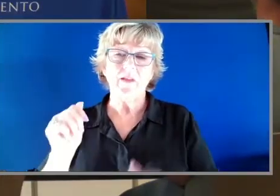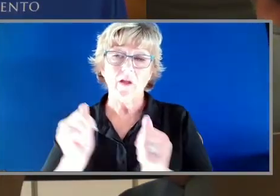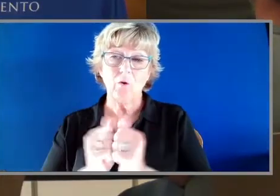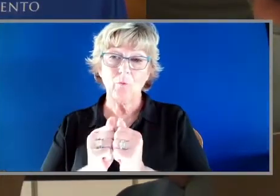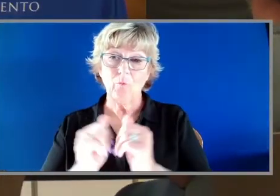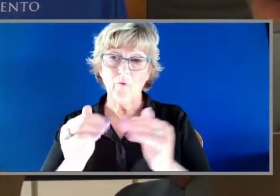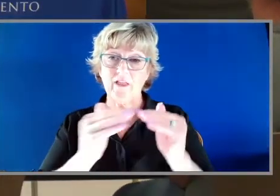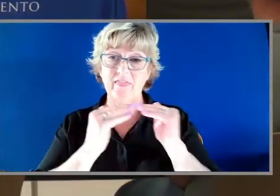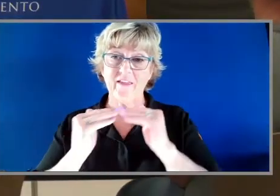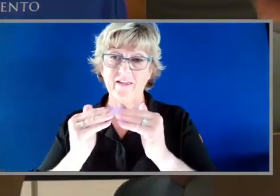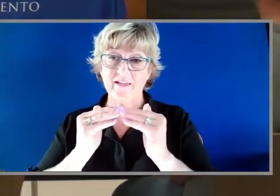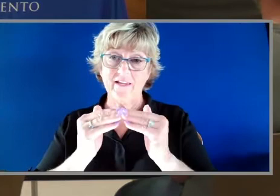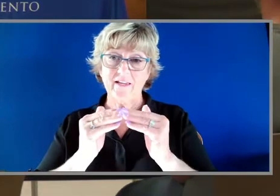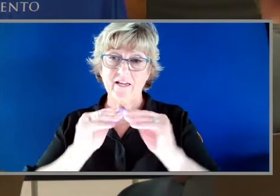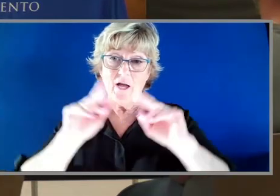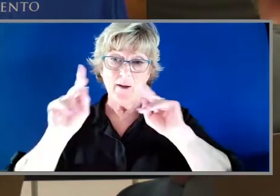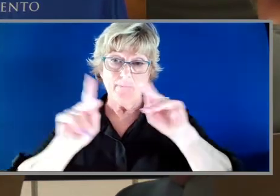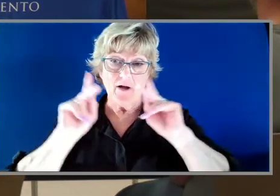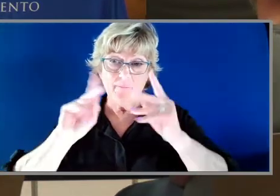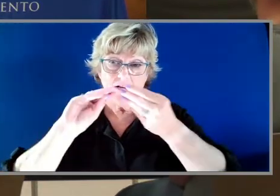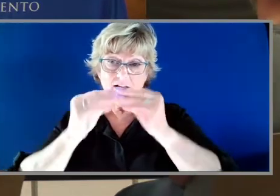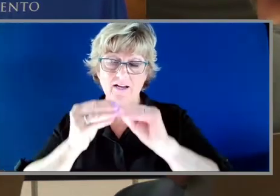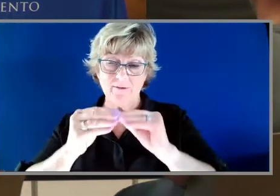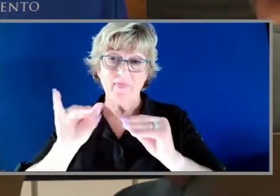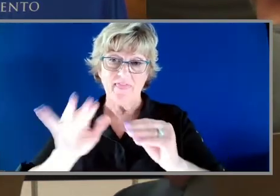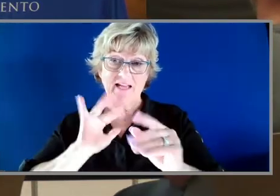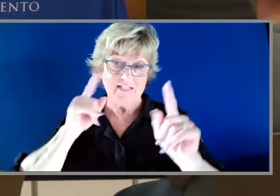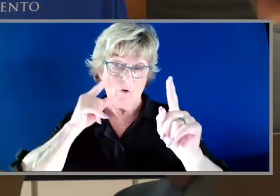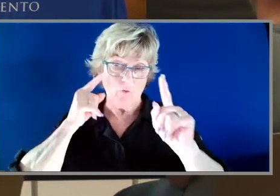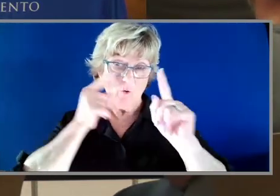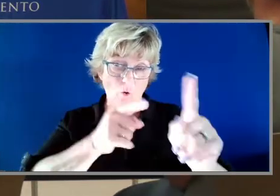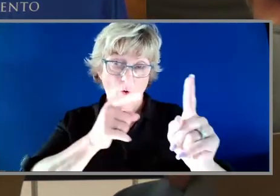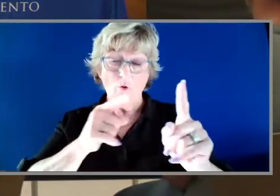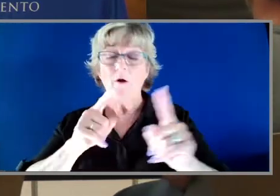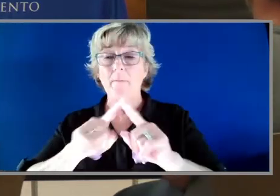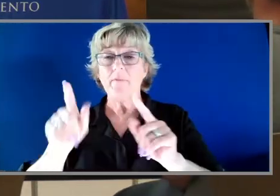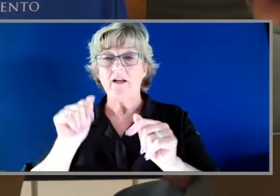Studio: So it sounds like with equal population being that main goal, but we could deviate to consider some of those other.